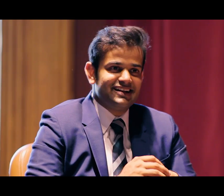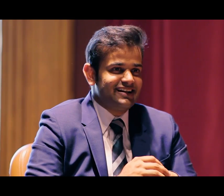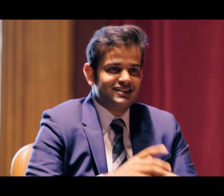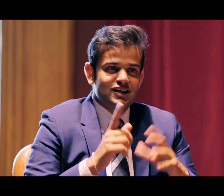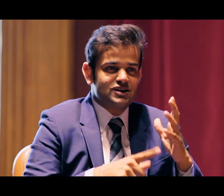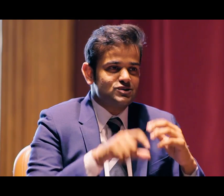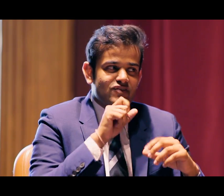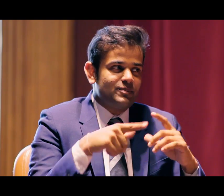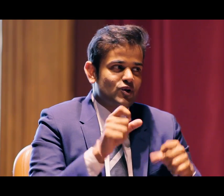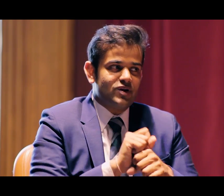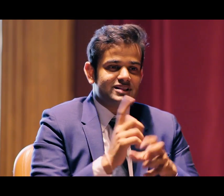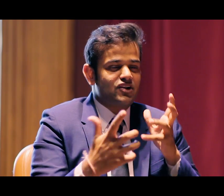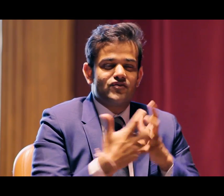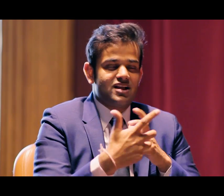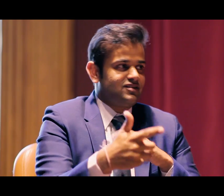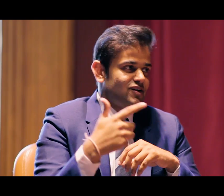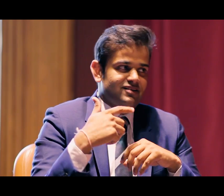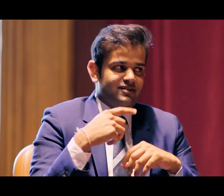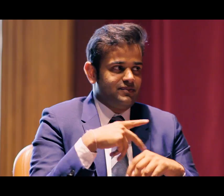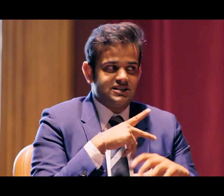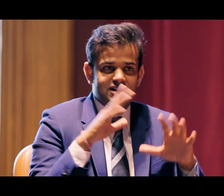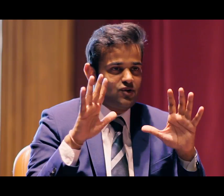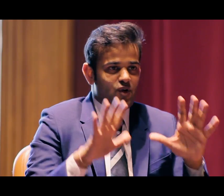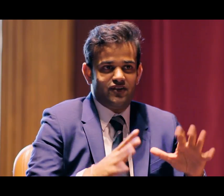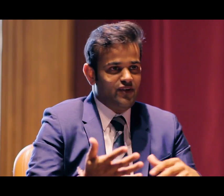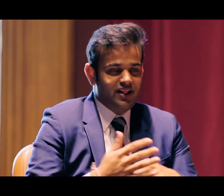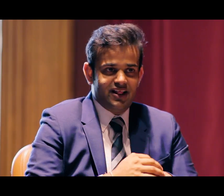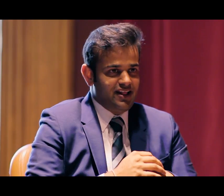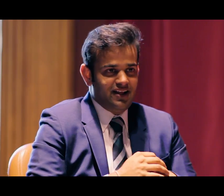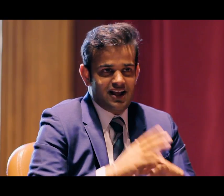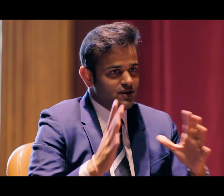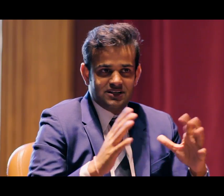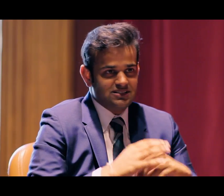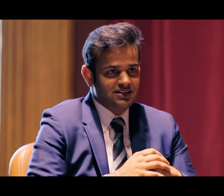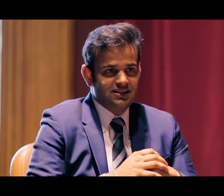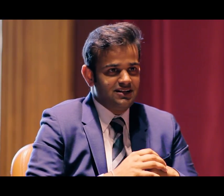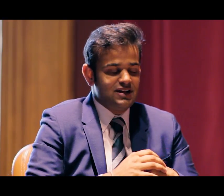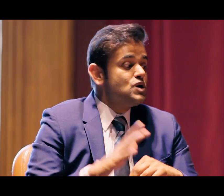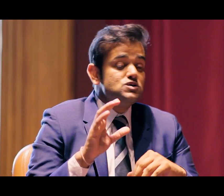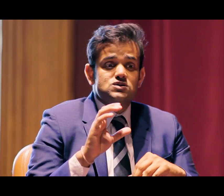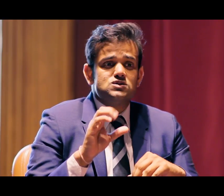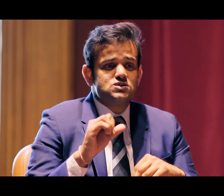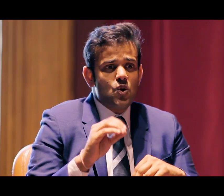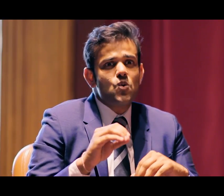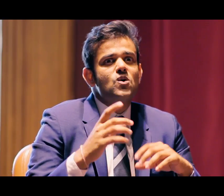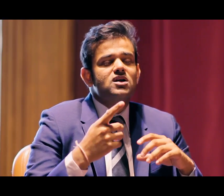Oh, amazing. I could see how what you love to do or what you do so fits who you are as a person.